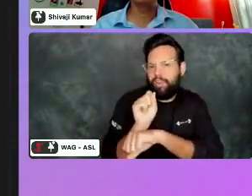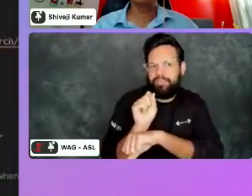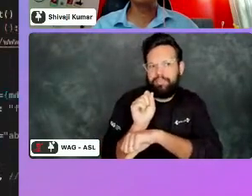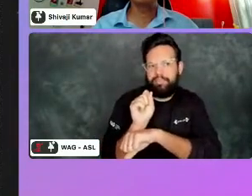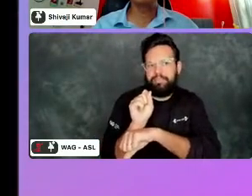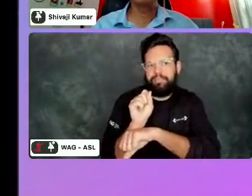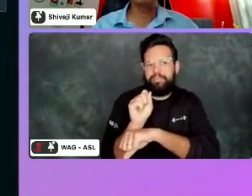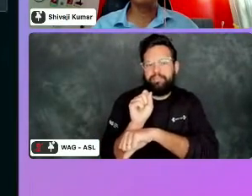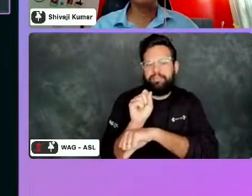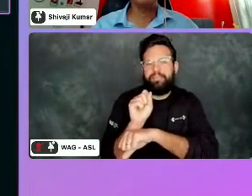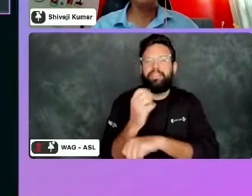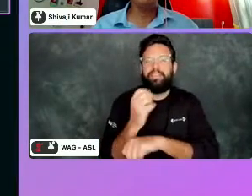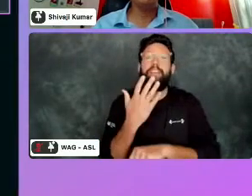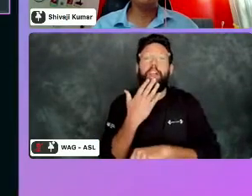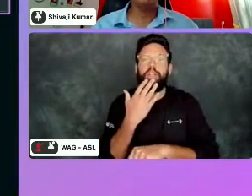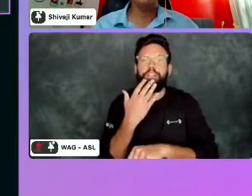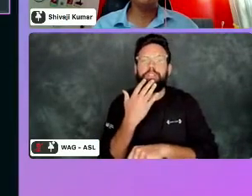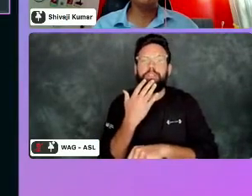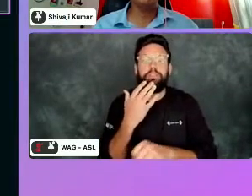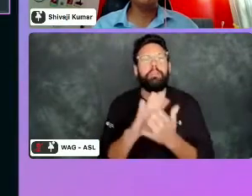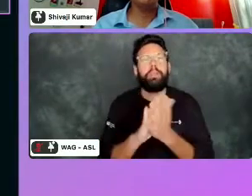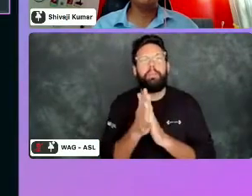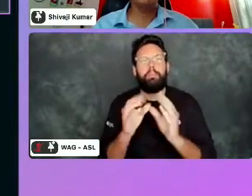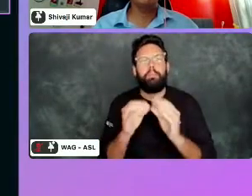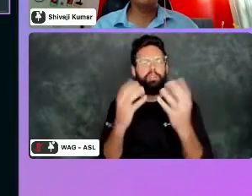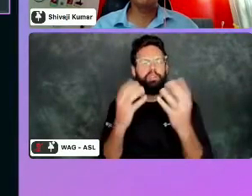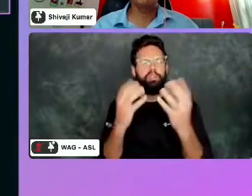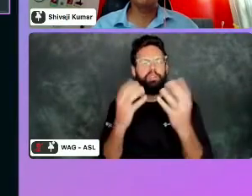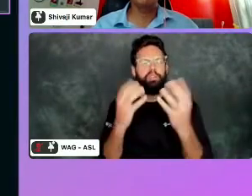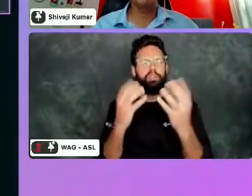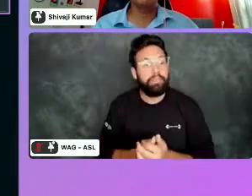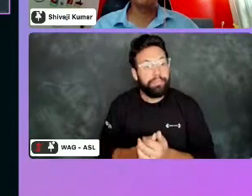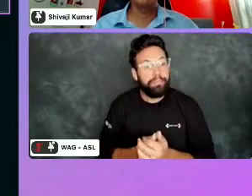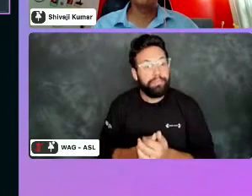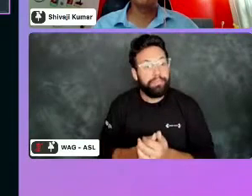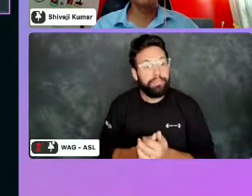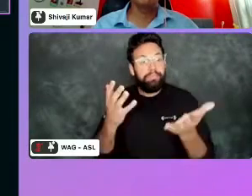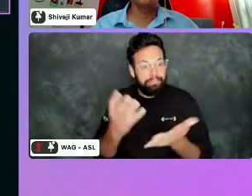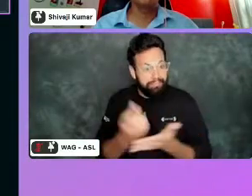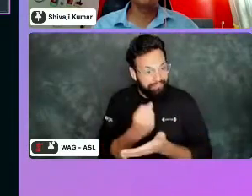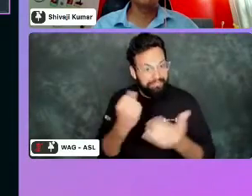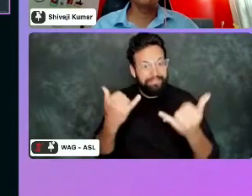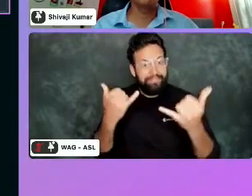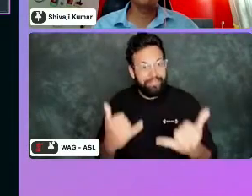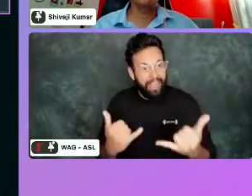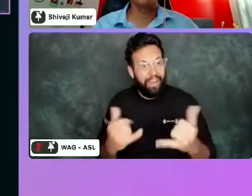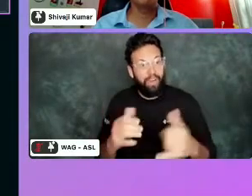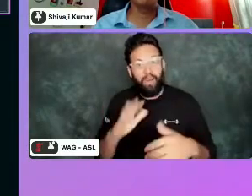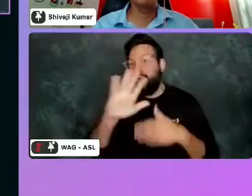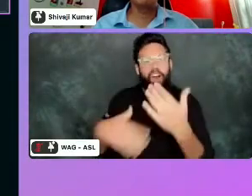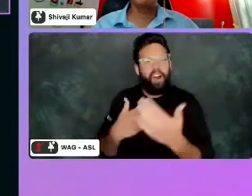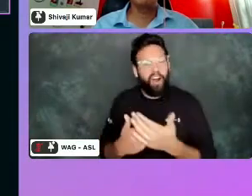So I'm gonna hit Save and sure enough, that light blue heading text and link text and top bar color